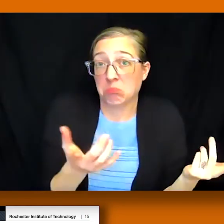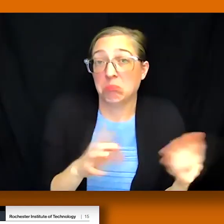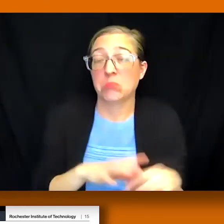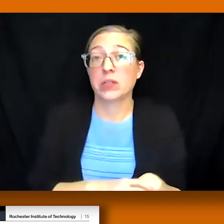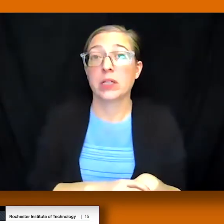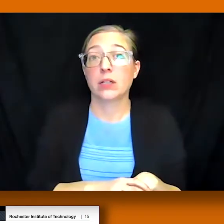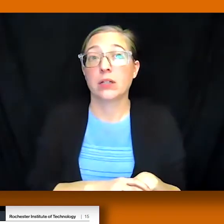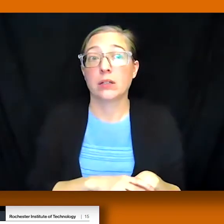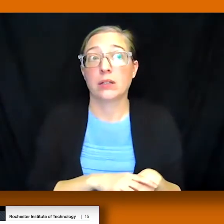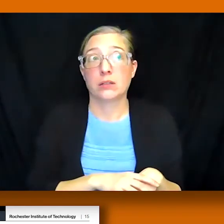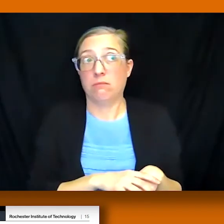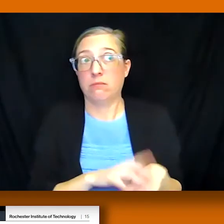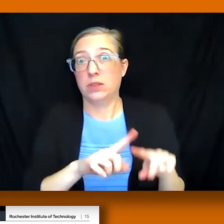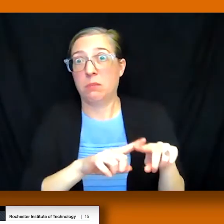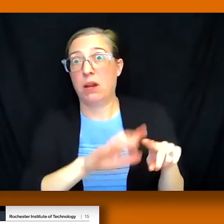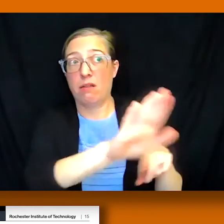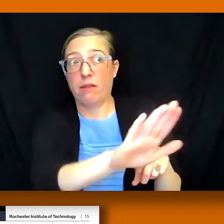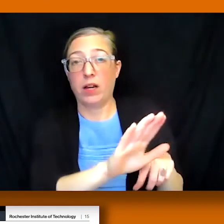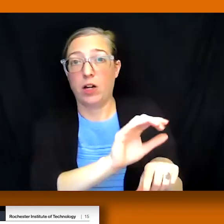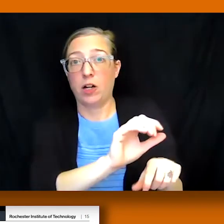or its resources, so, like I said,